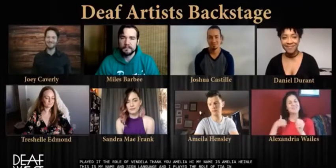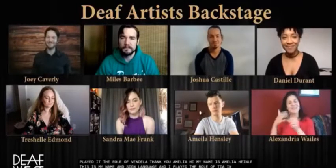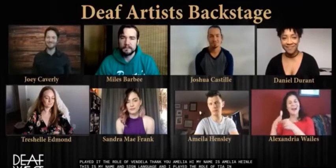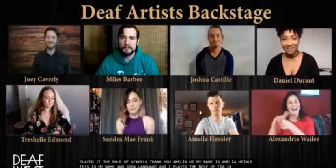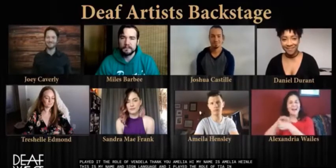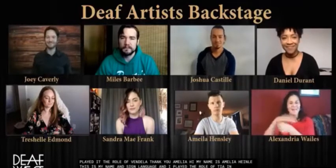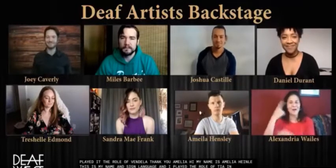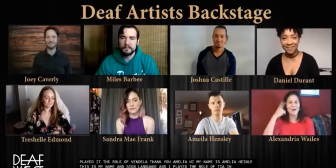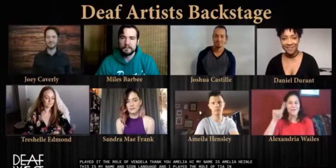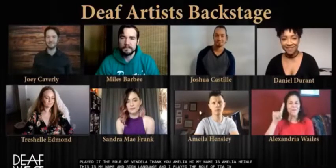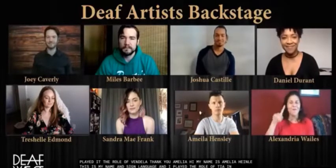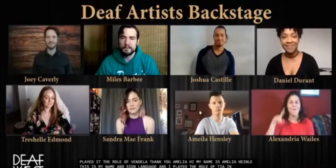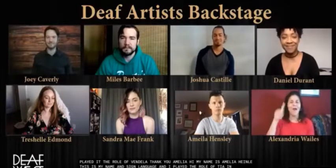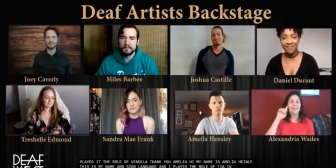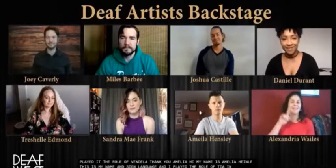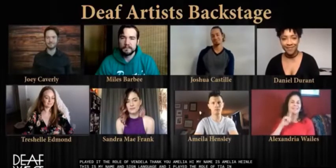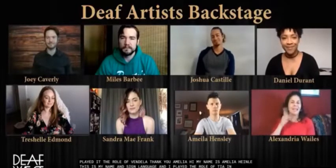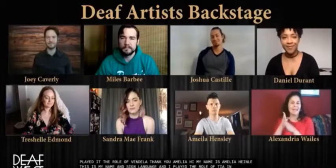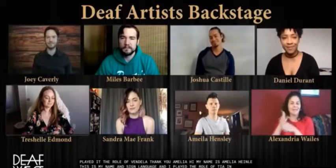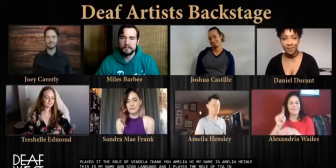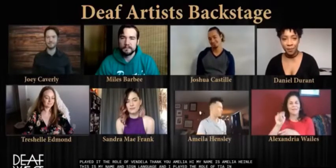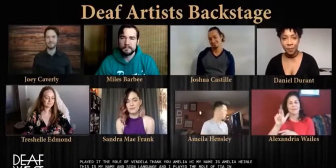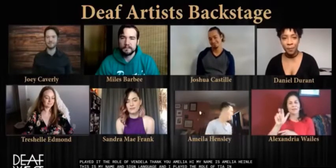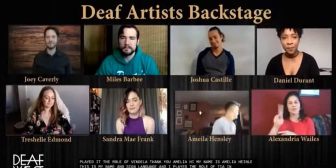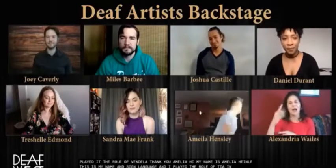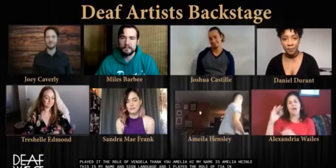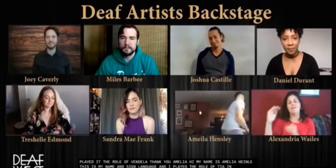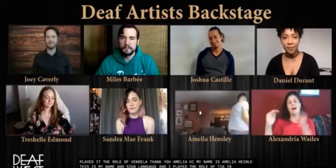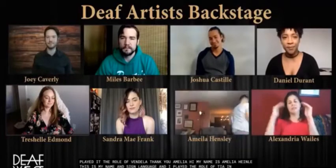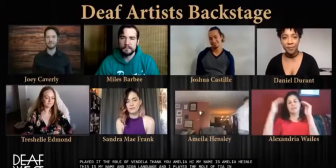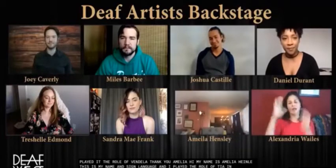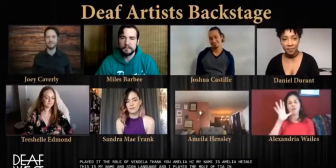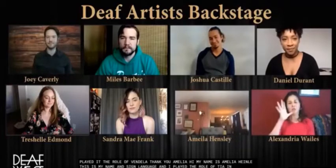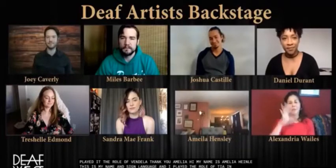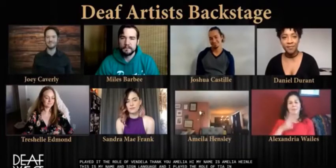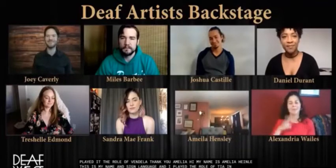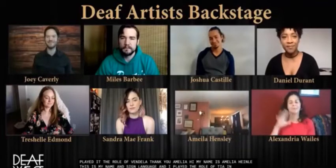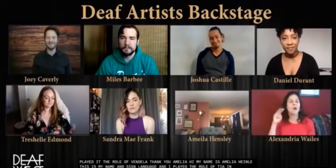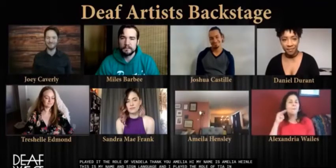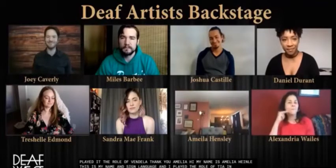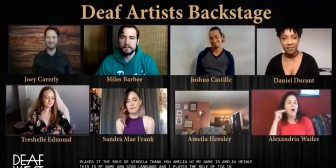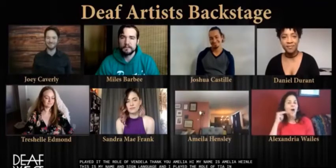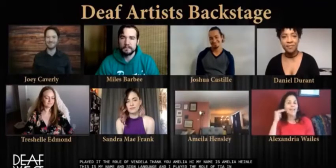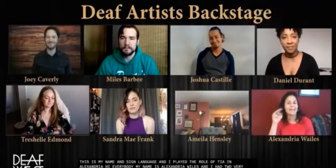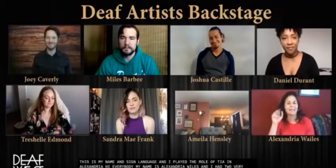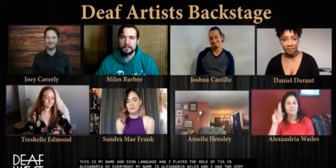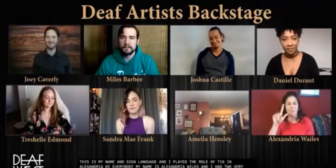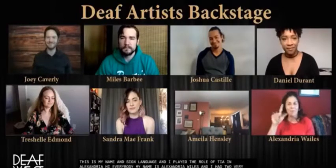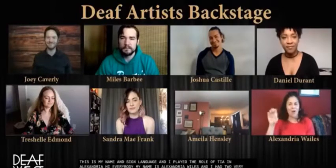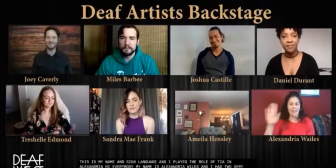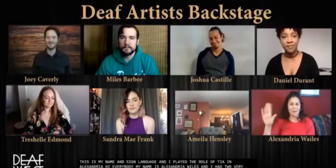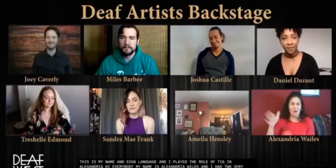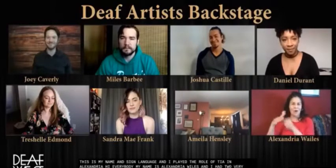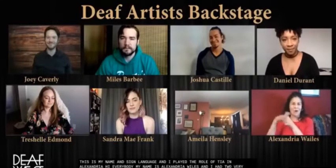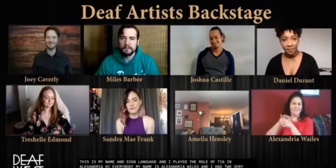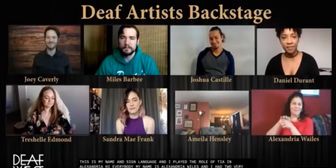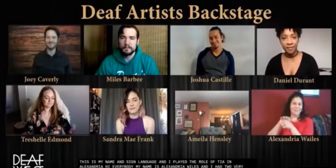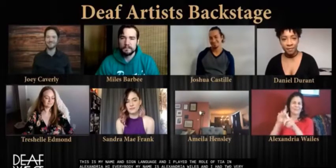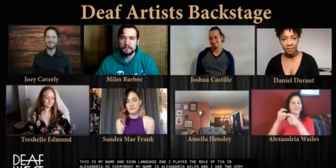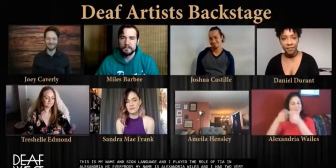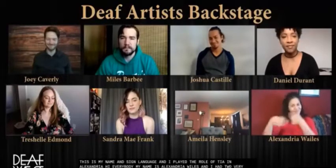And my role in the show was to cover for any of the Deaf adult women, specifically Marlee Matlin